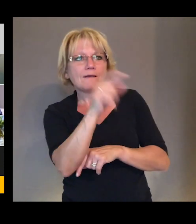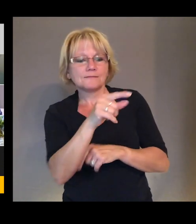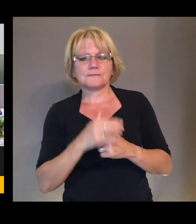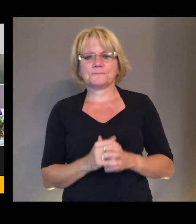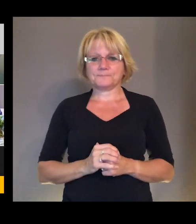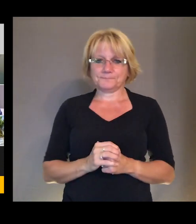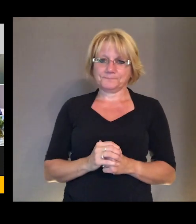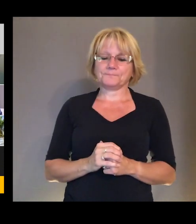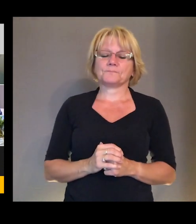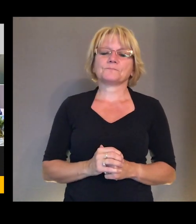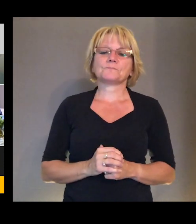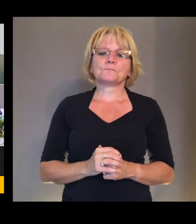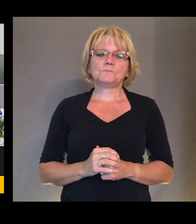Other than that, let's get going.